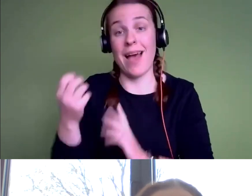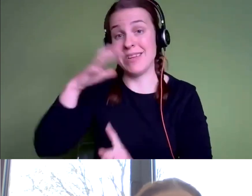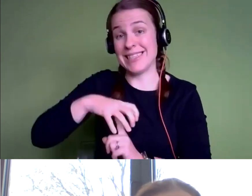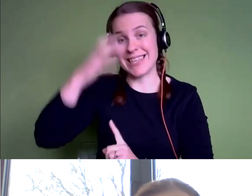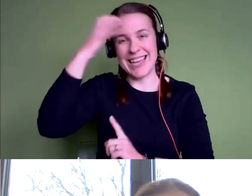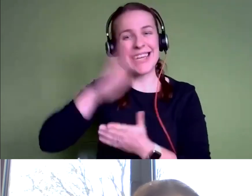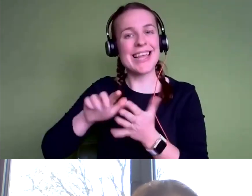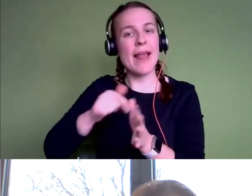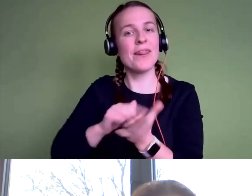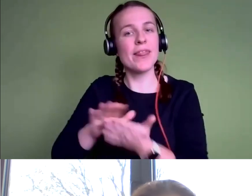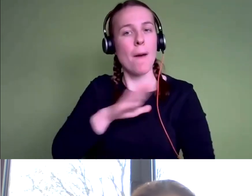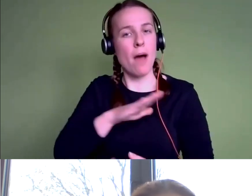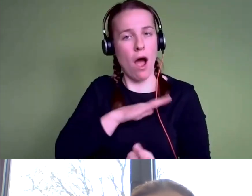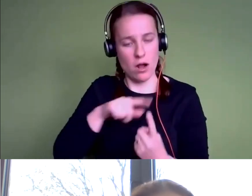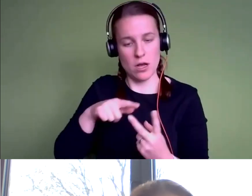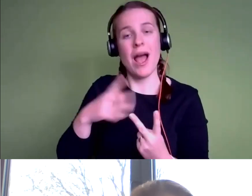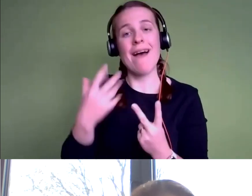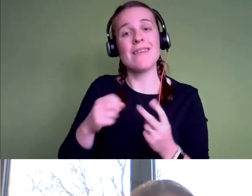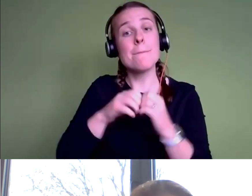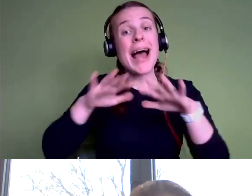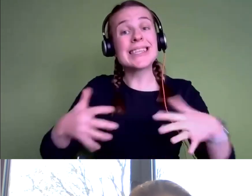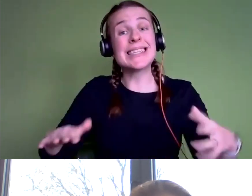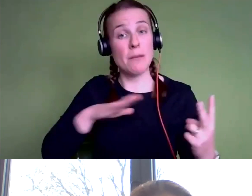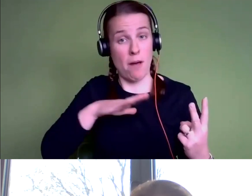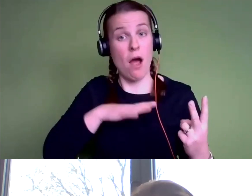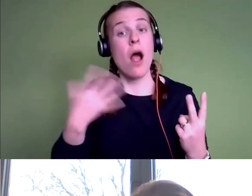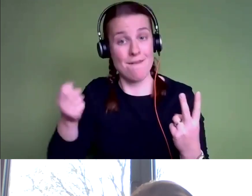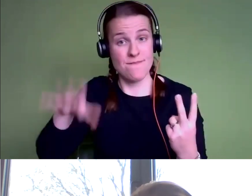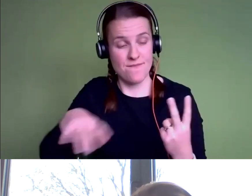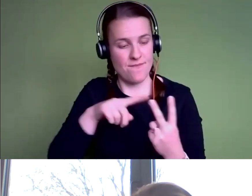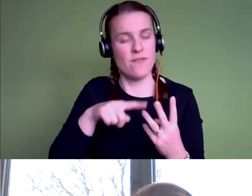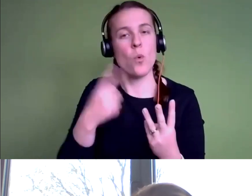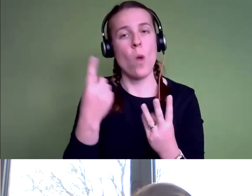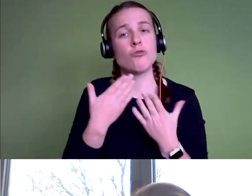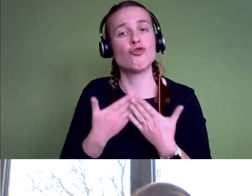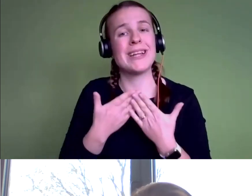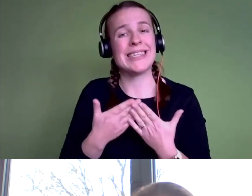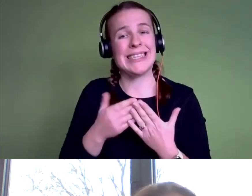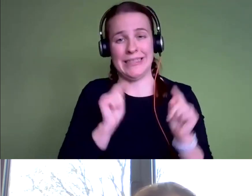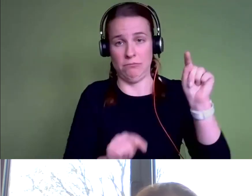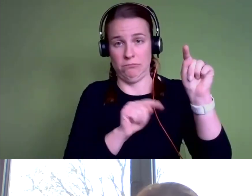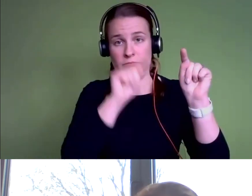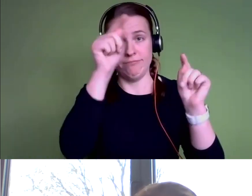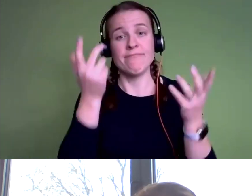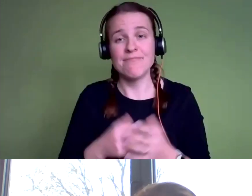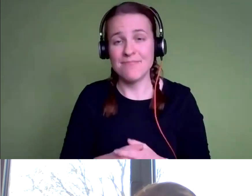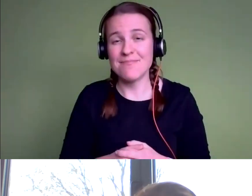disadvantaged or vulnerable. As I say, we have a site in Kings Heath